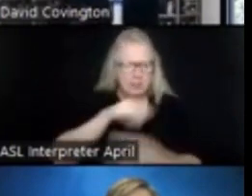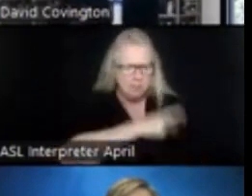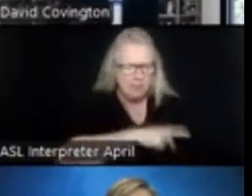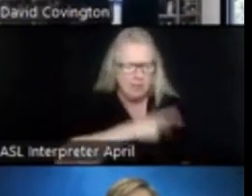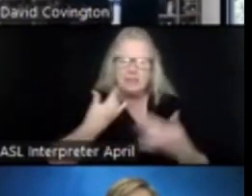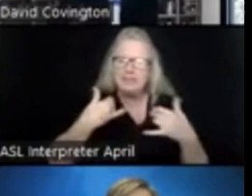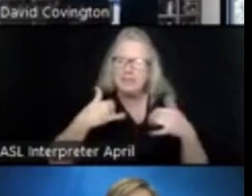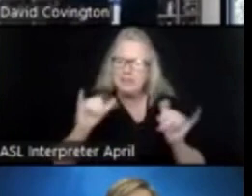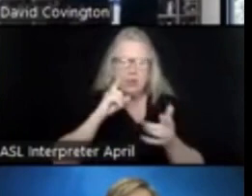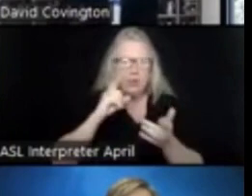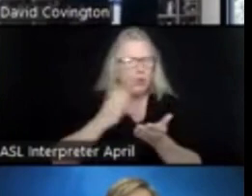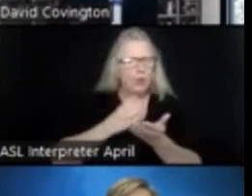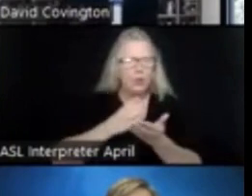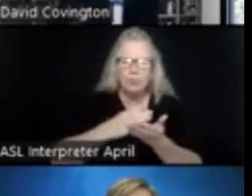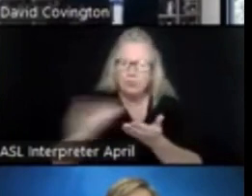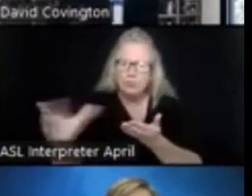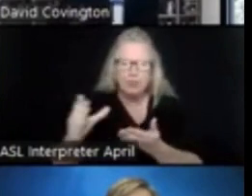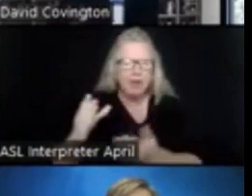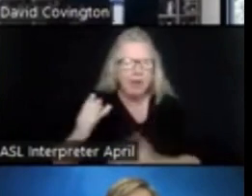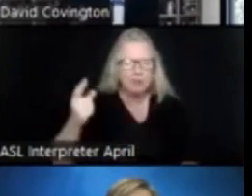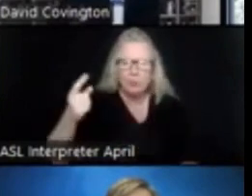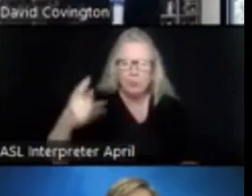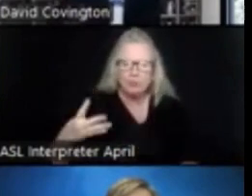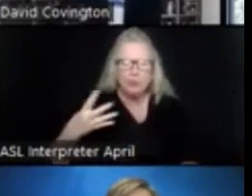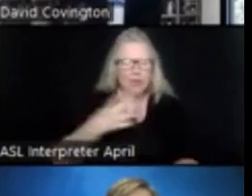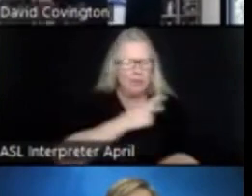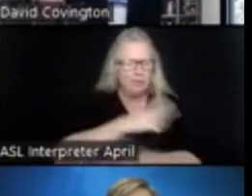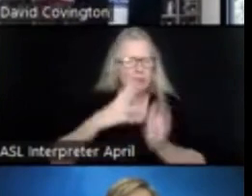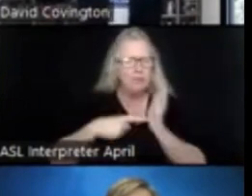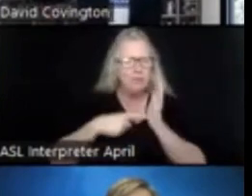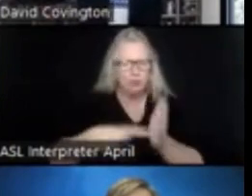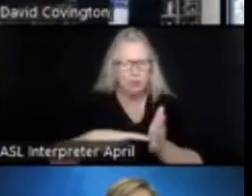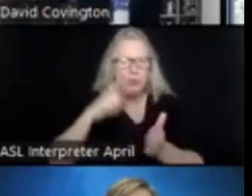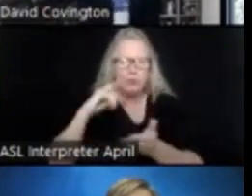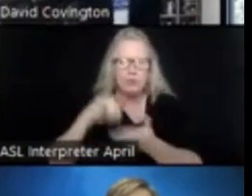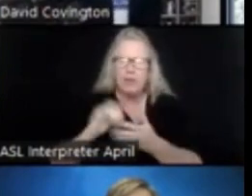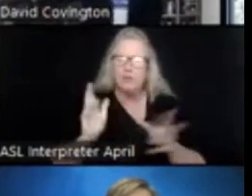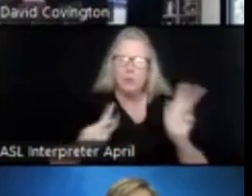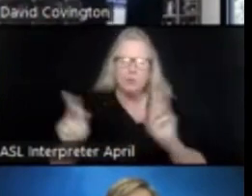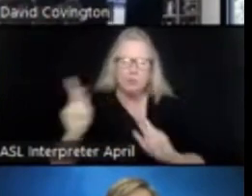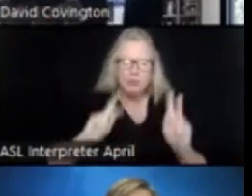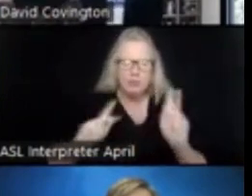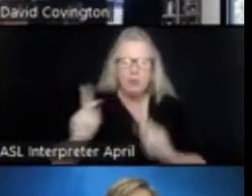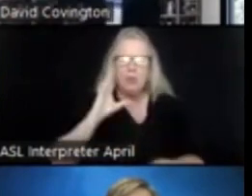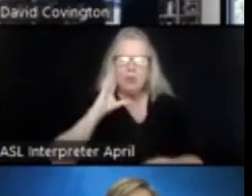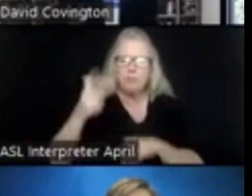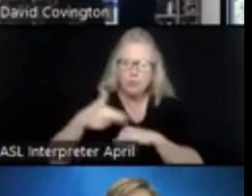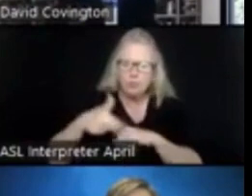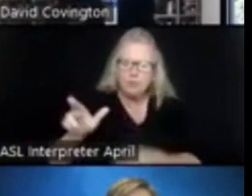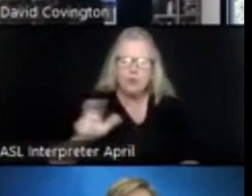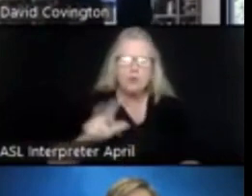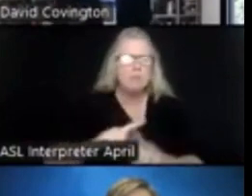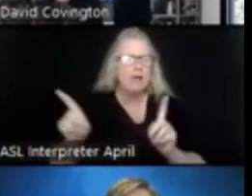A QUARTER OF PATIENTS THIS SHOWS. PEOPLE ARE REFERRED, BUT THE PROGRAM IS SAYING WE